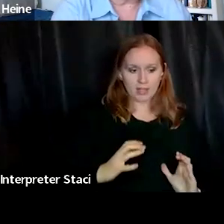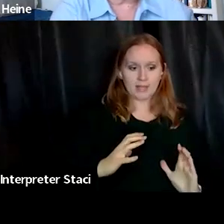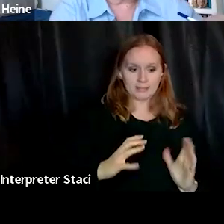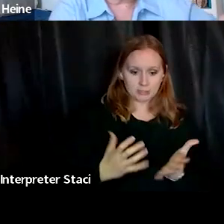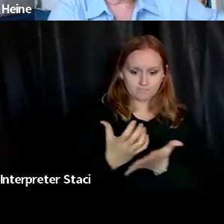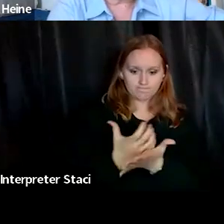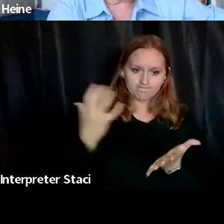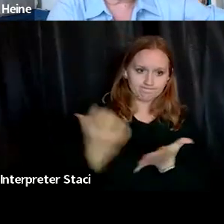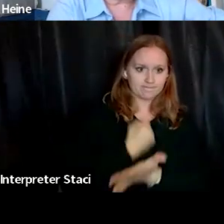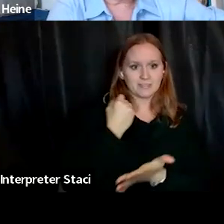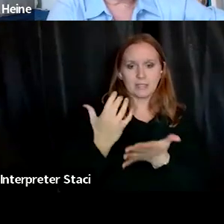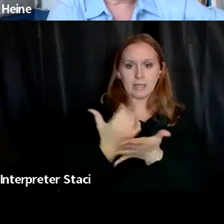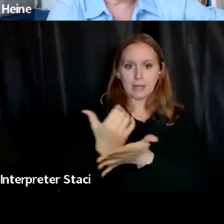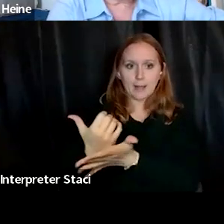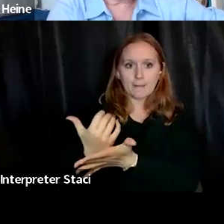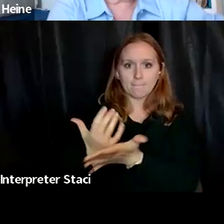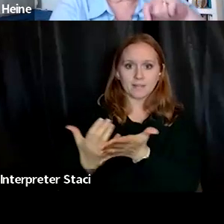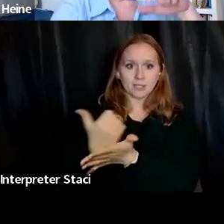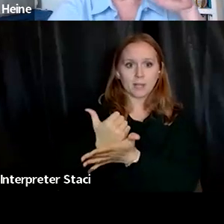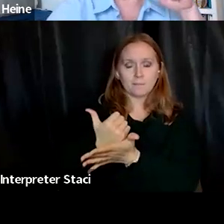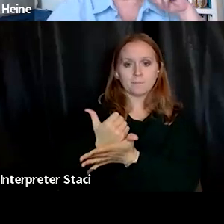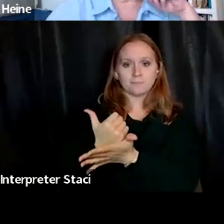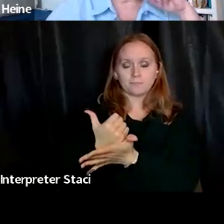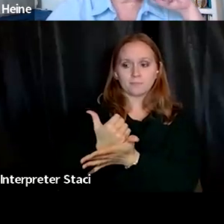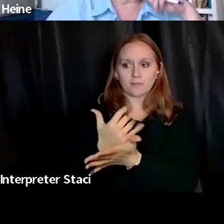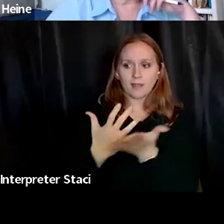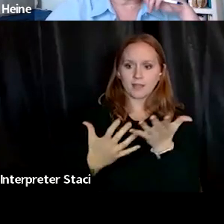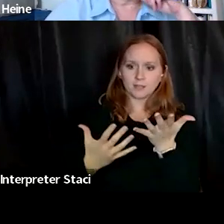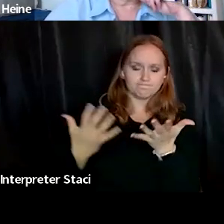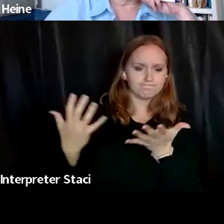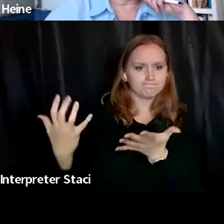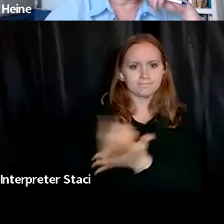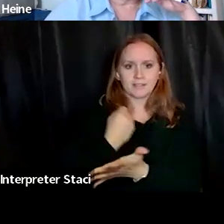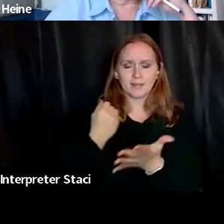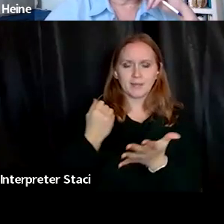helping them gain financial stability. I think it would be...